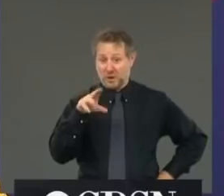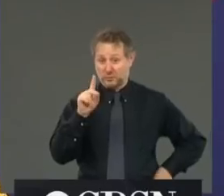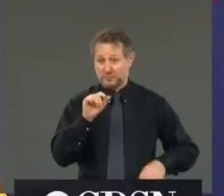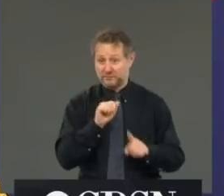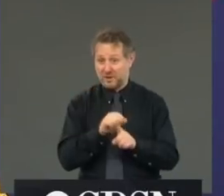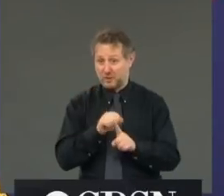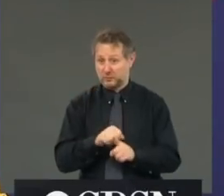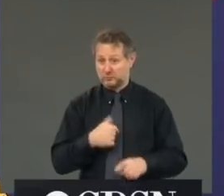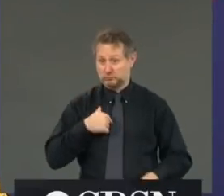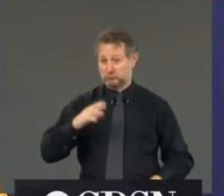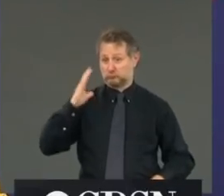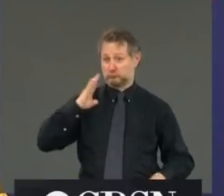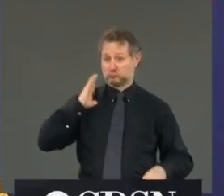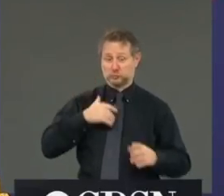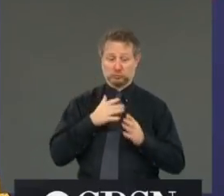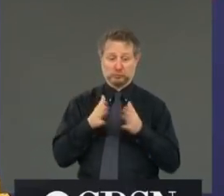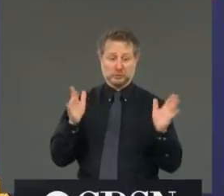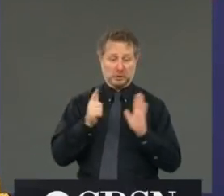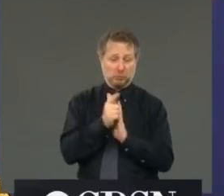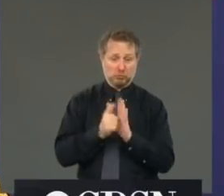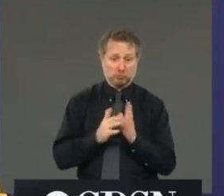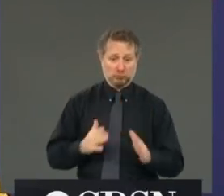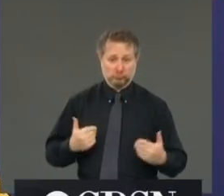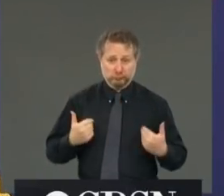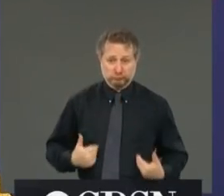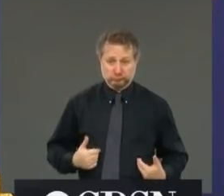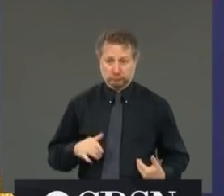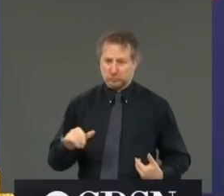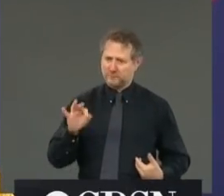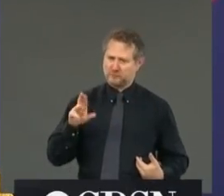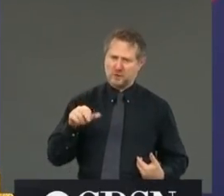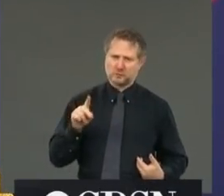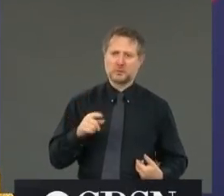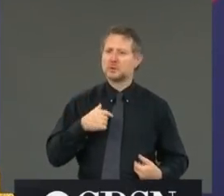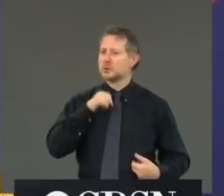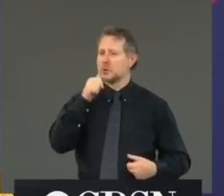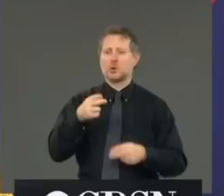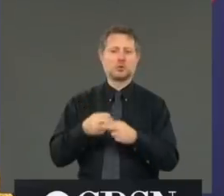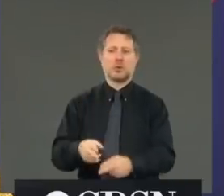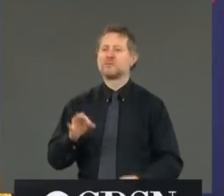HOMEOWNERS TO DO? IF THERE IS BLATANT -- WELL,